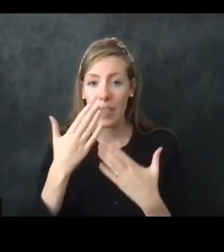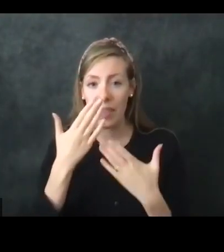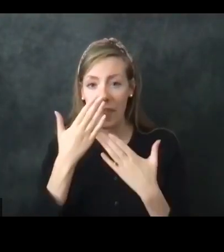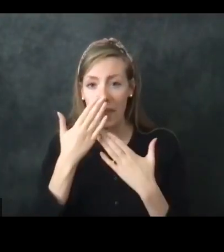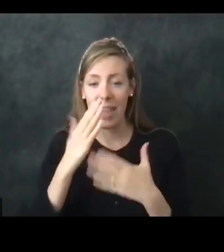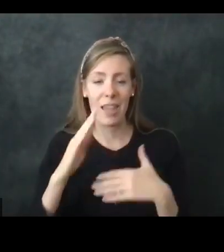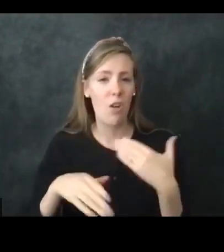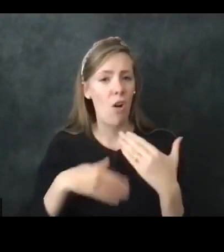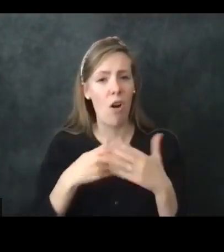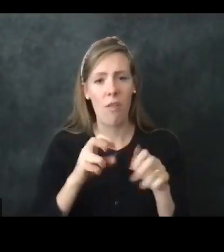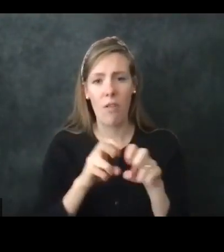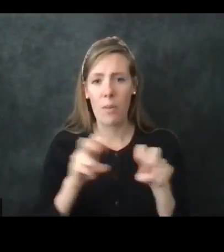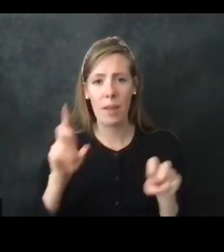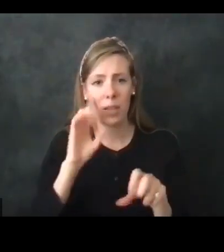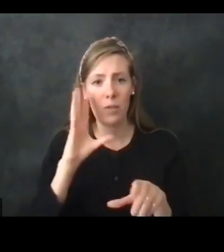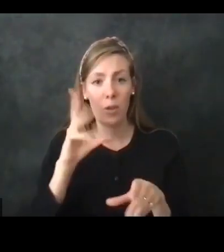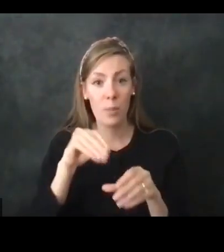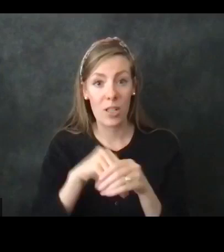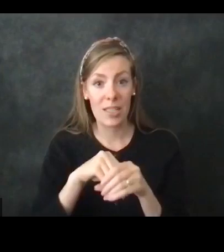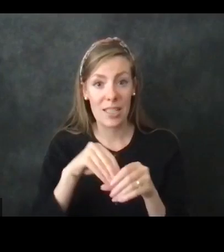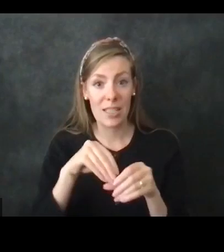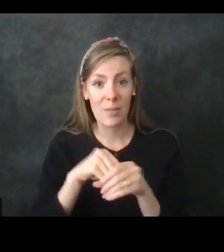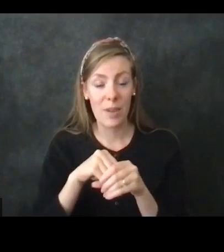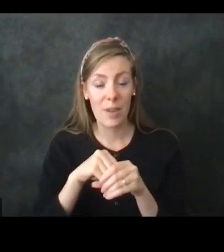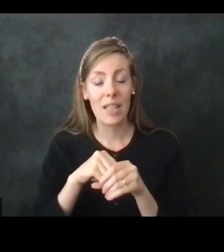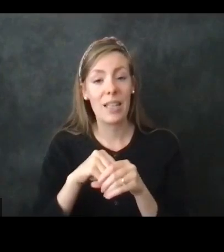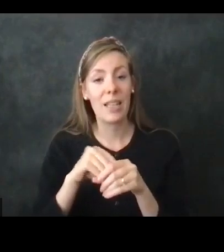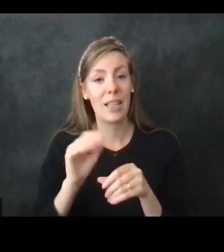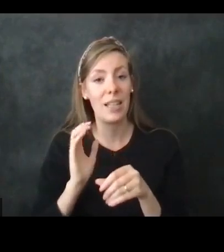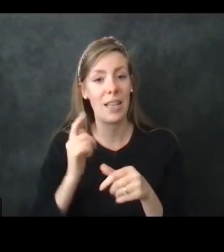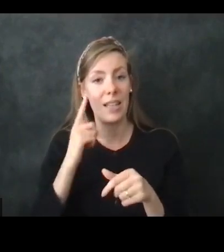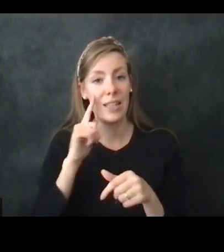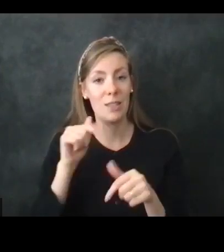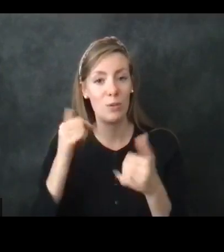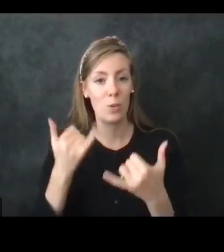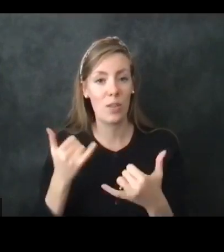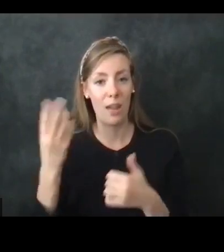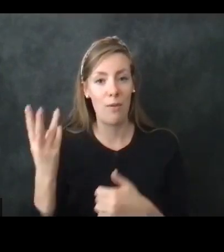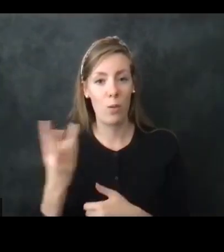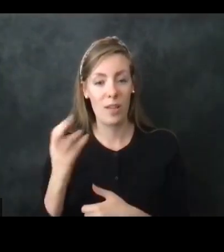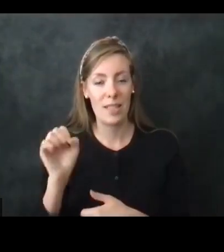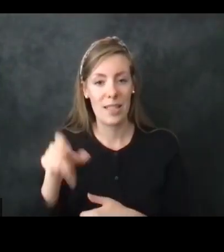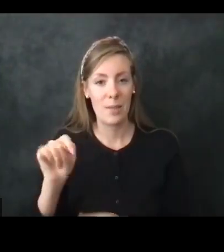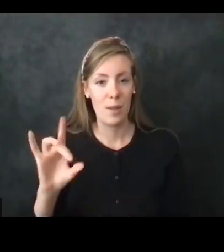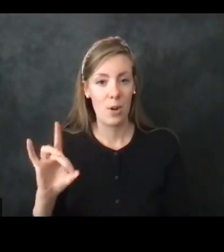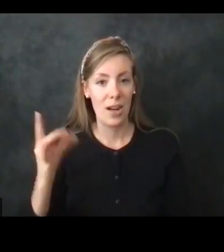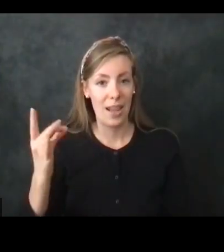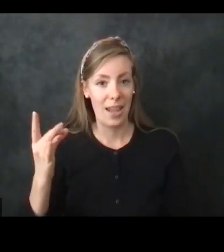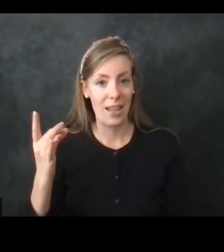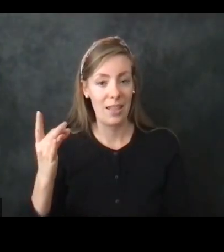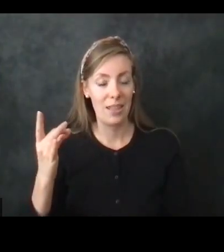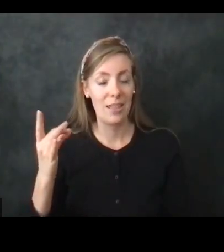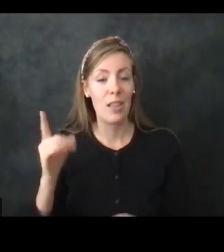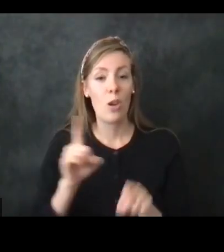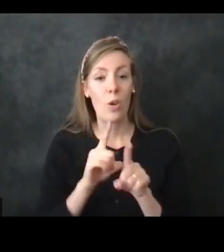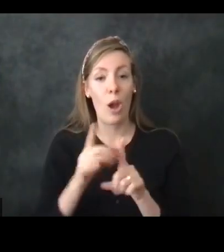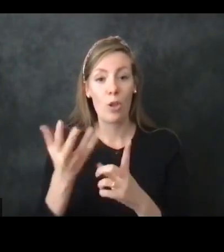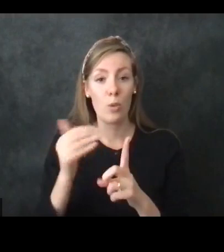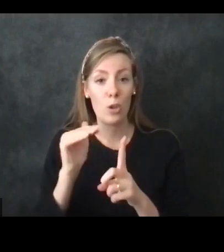panelists for participating in our COVID update for Wednesday, September eightt. We also want to remind everyone that this